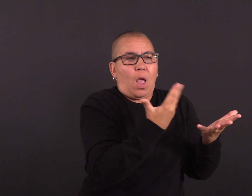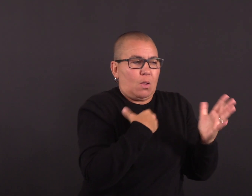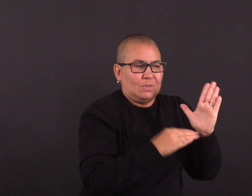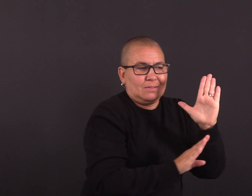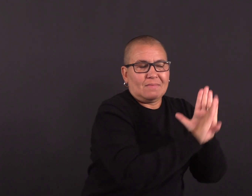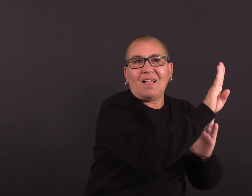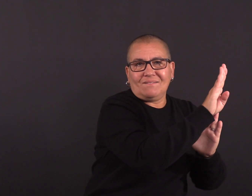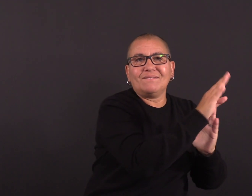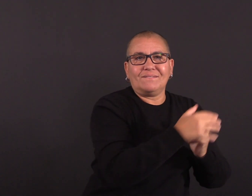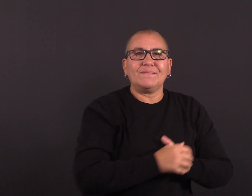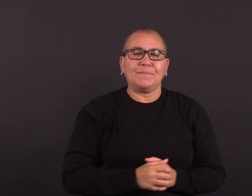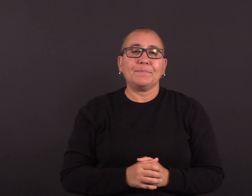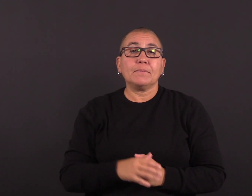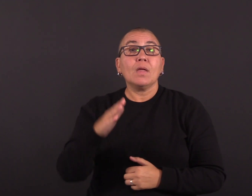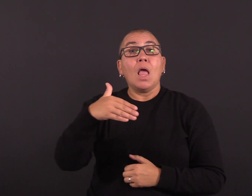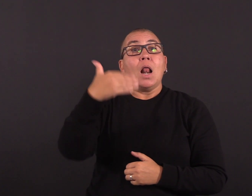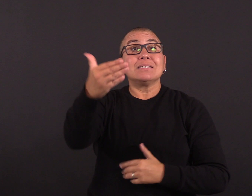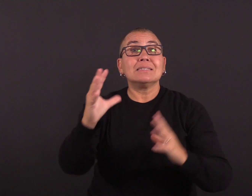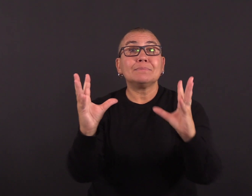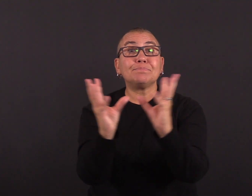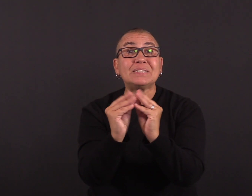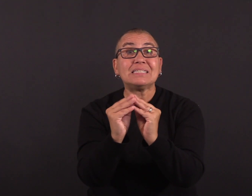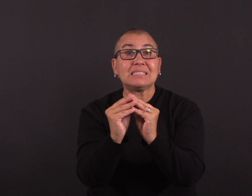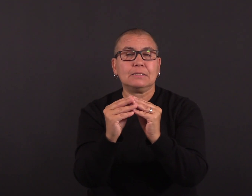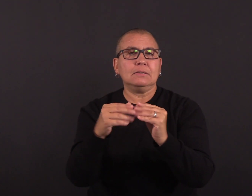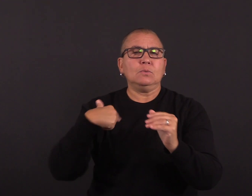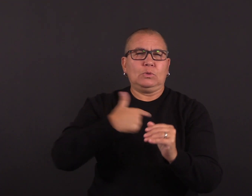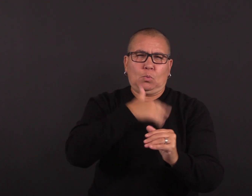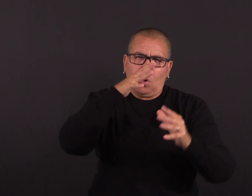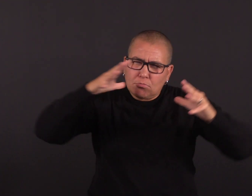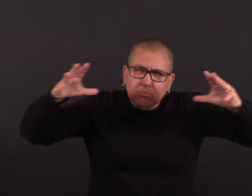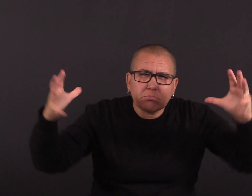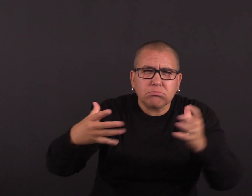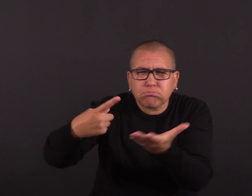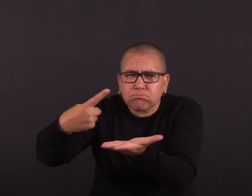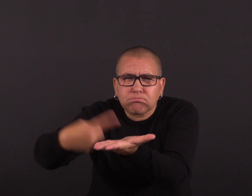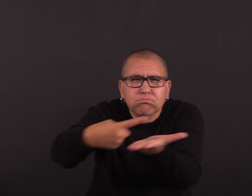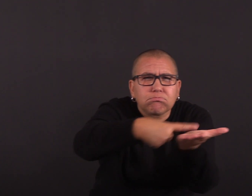see a need to change up the COVID vaccine recipe, an official said. Another meeting